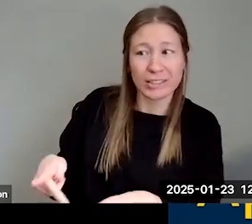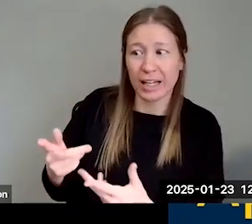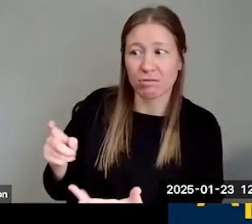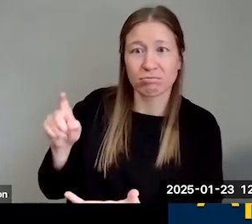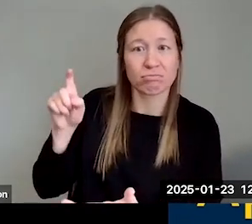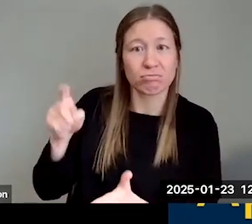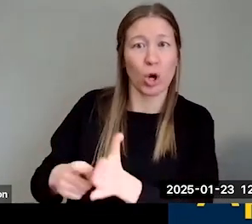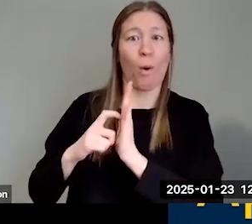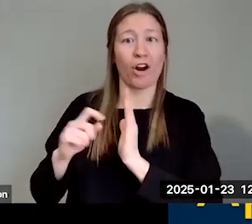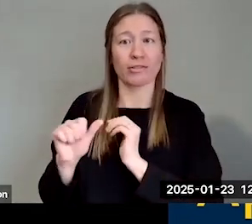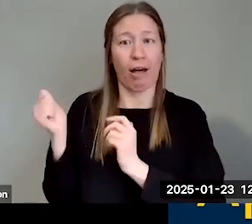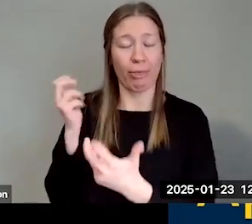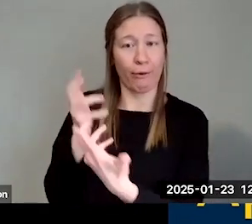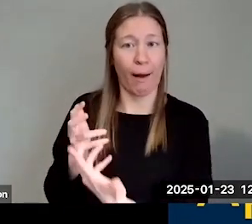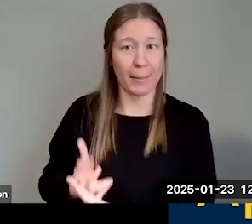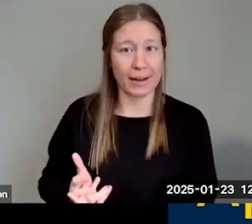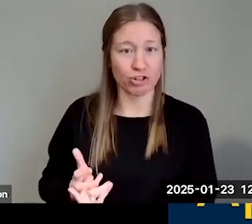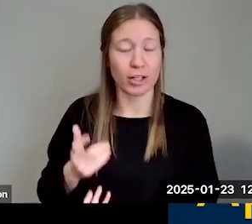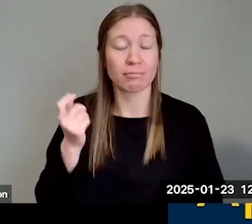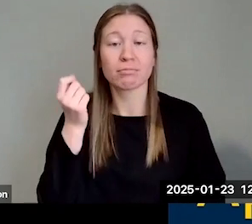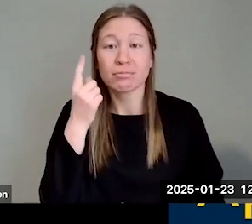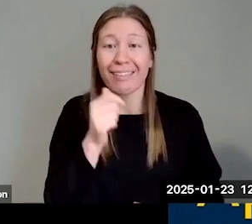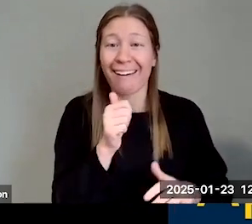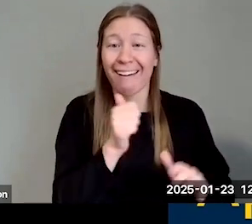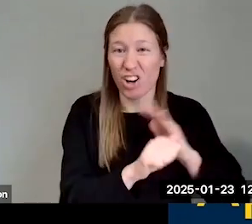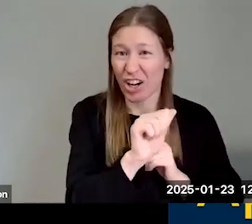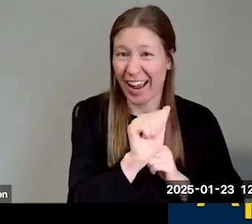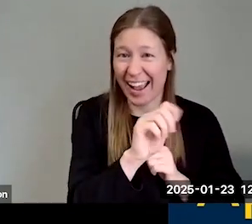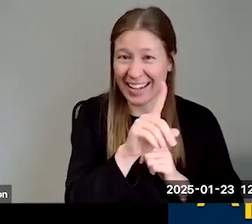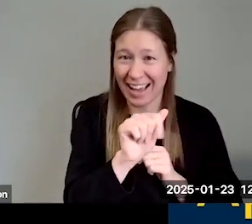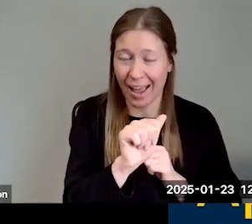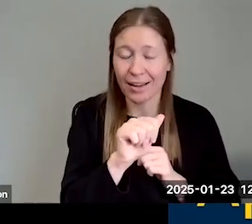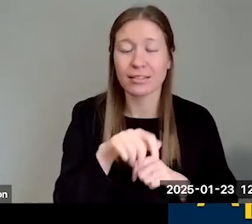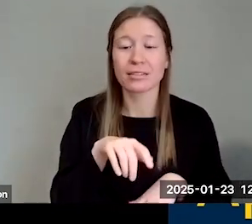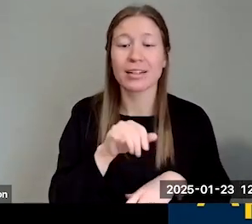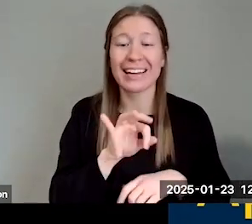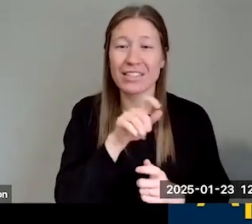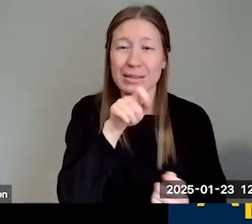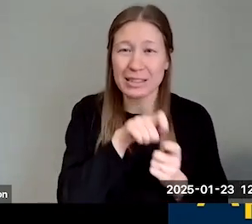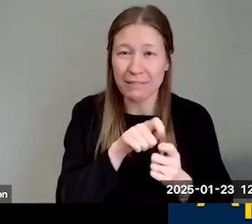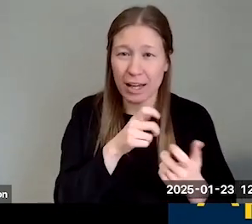and under the ADA, if a specific accommodation is needed by the employee or student,